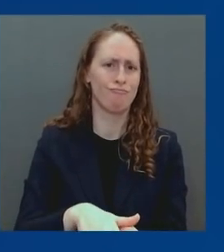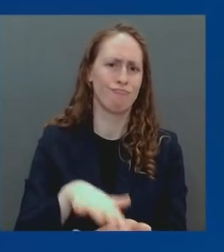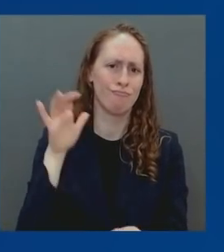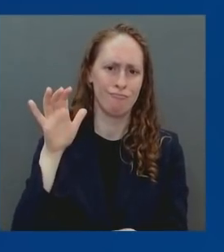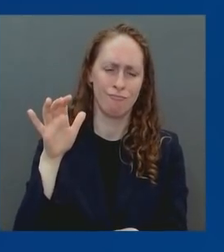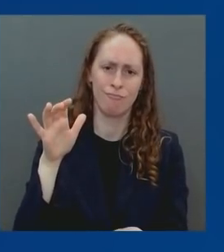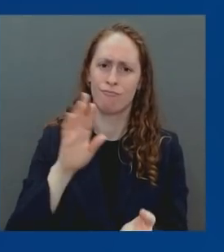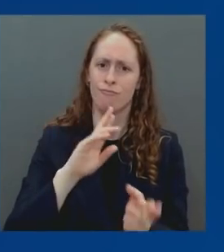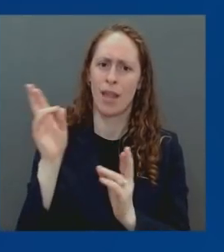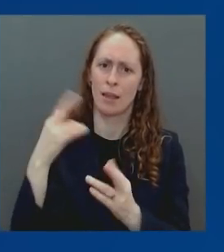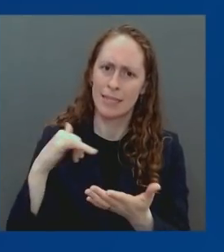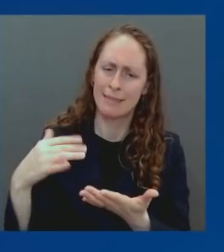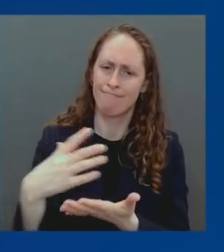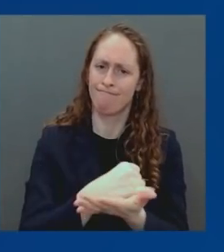Moderator: Let's go to Jacqueline Howard at CNN.